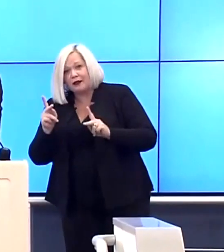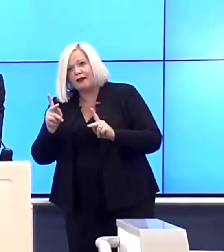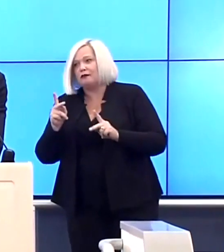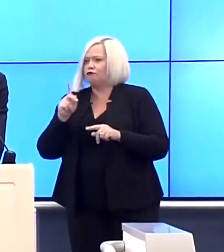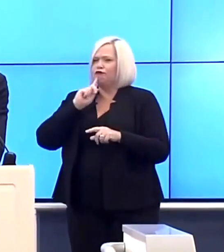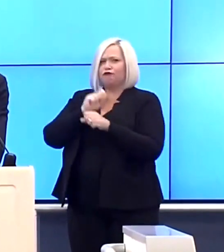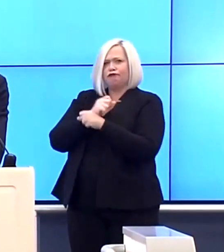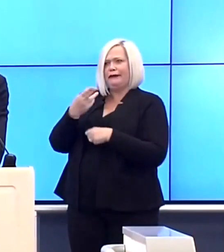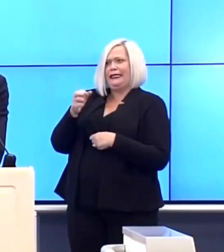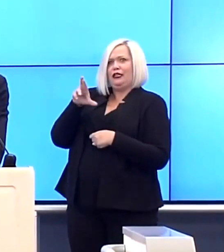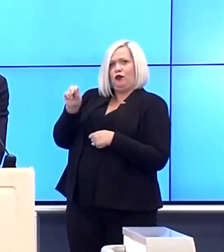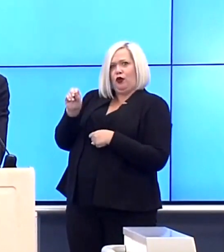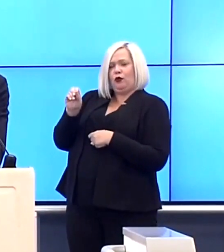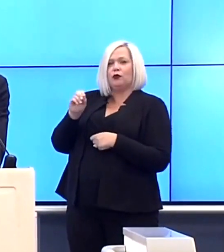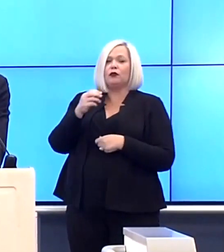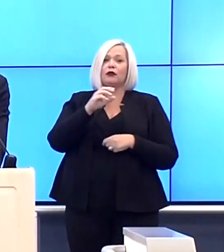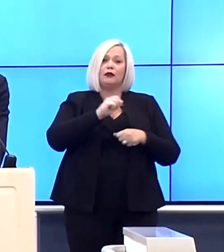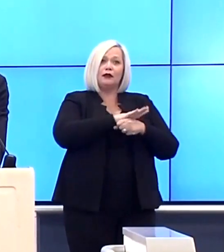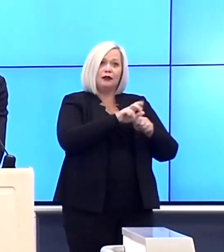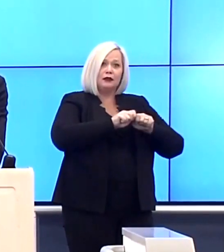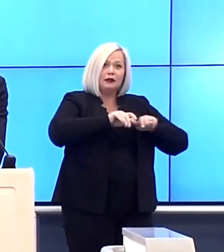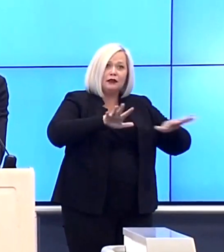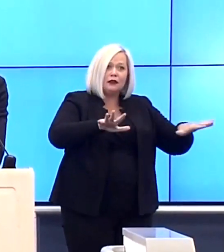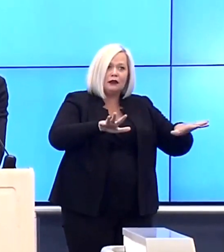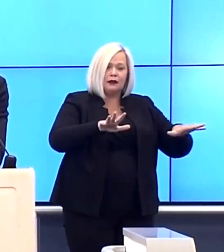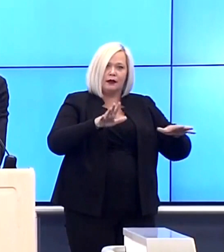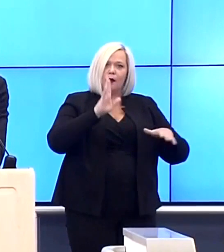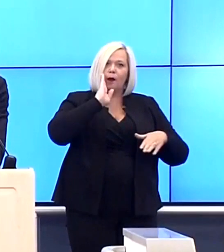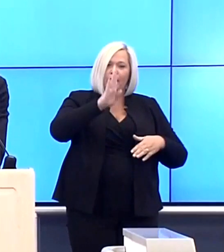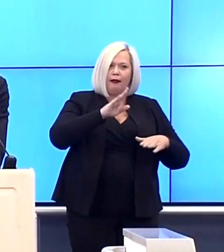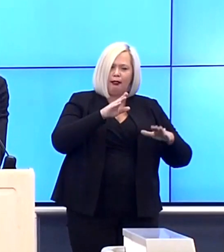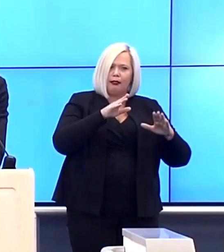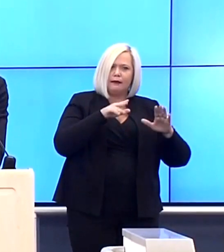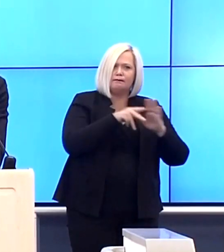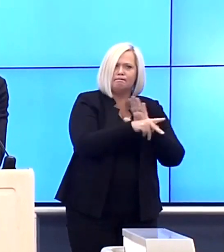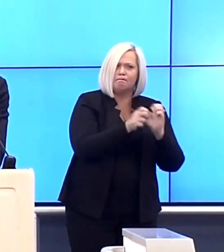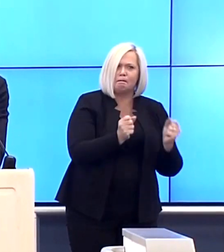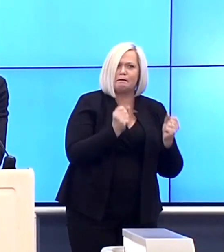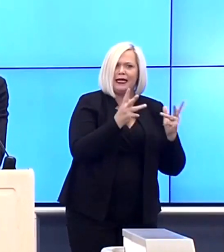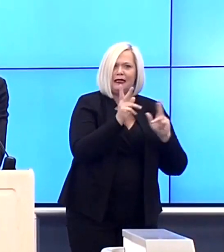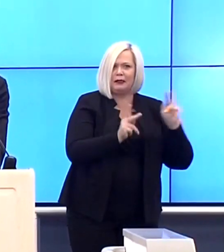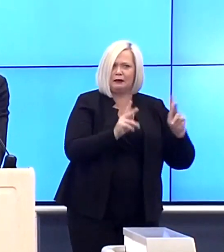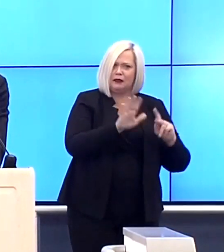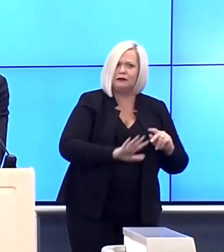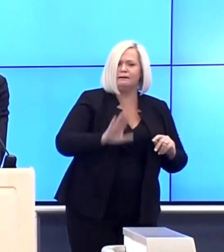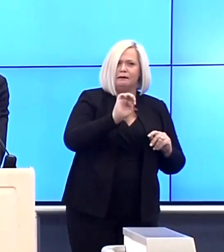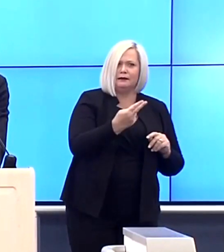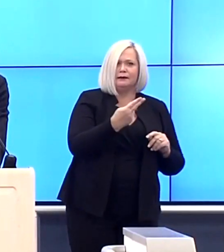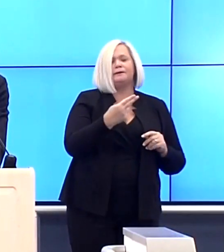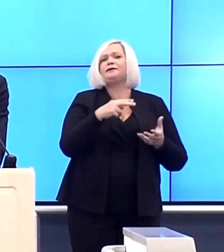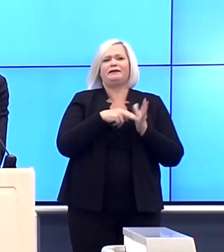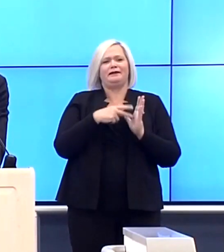THEM HEROES, BECAUSE THEY ARE. WITH COVID ON TRACK TO KILL WITH COVID ON TRACK TO KILL 1,000 MICHIGANDERS EACH WEEK, IN 1,000 MICHIGANDERS EACH WEEK, IN EVERY CORNER OF THE STATE,